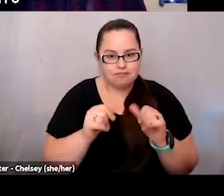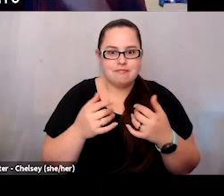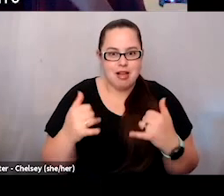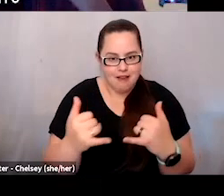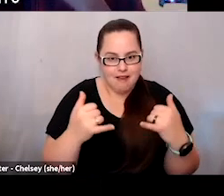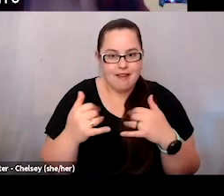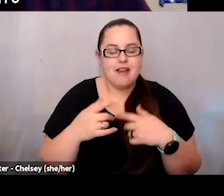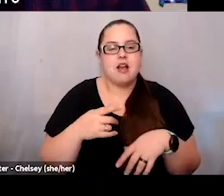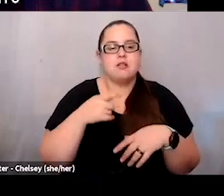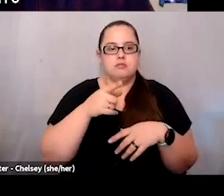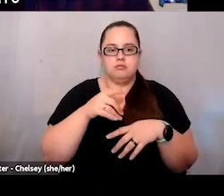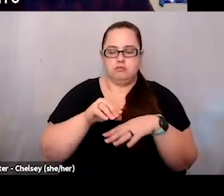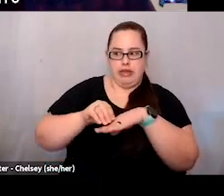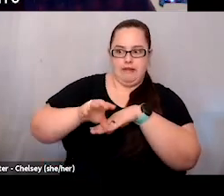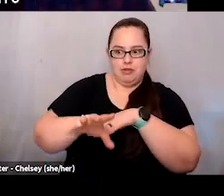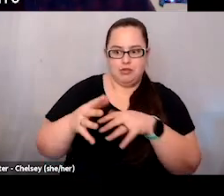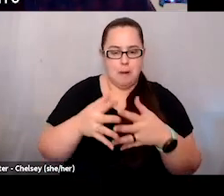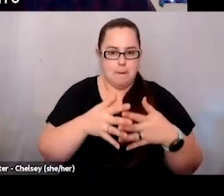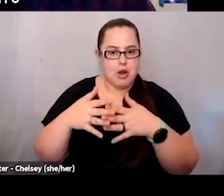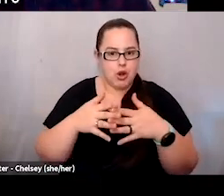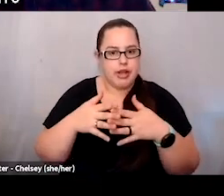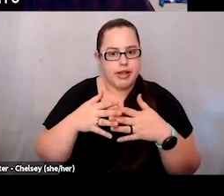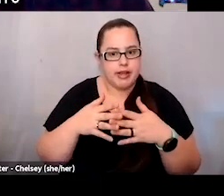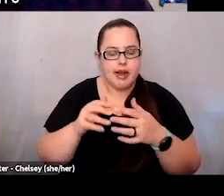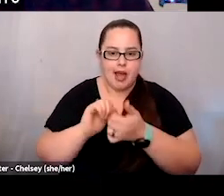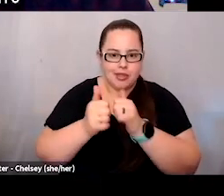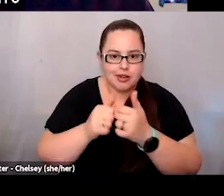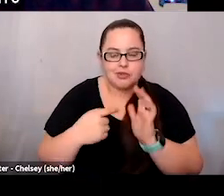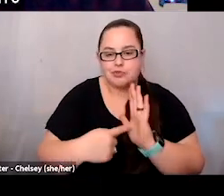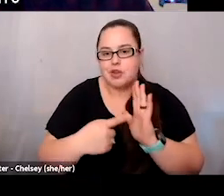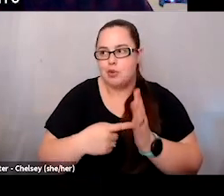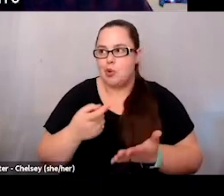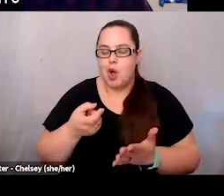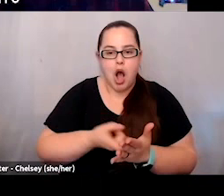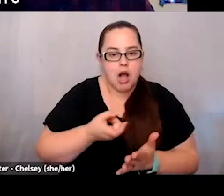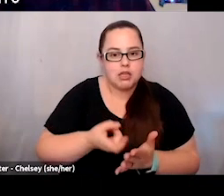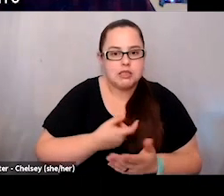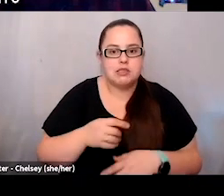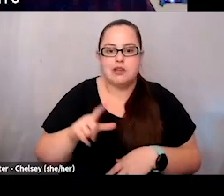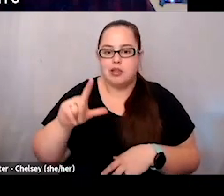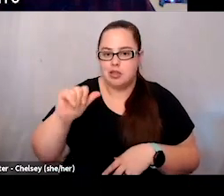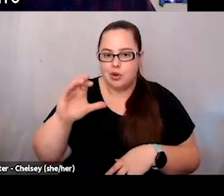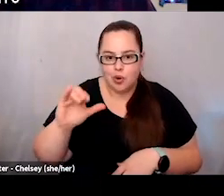athletics quite a bit. You know, sports like hockey, lacrosse, even American style